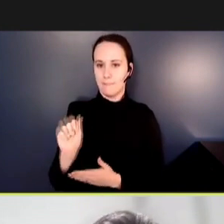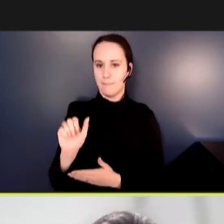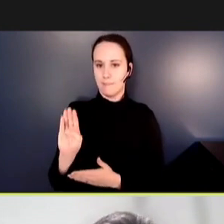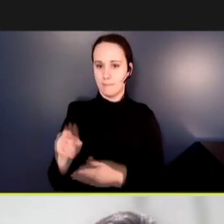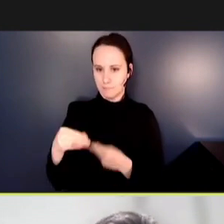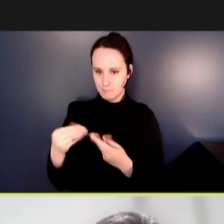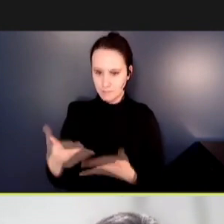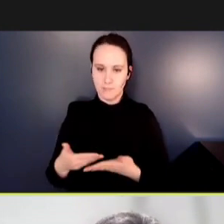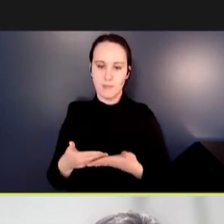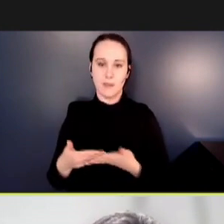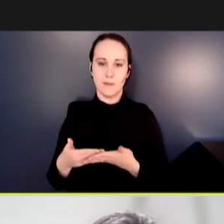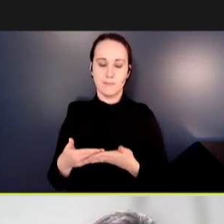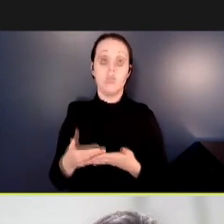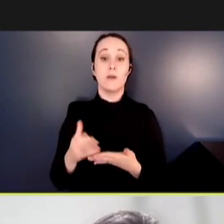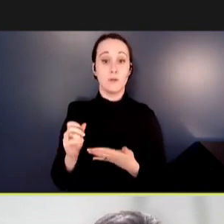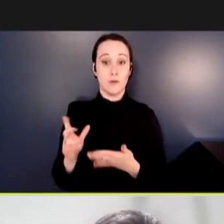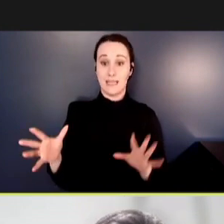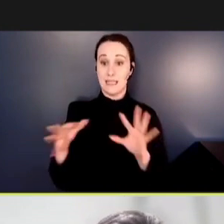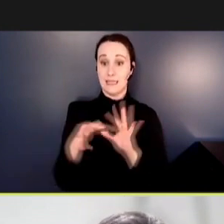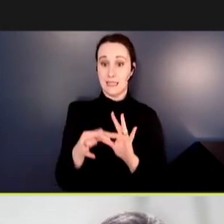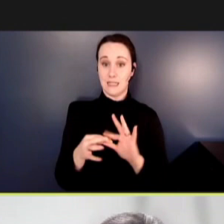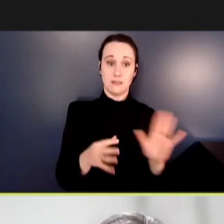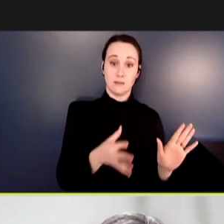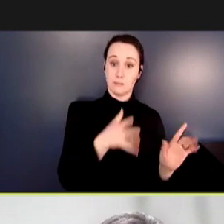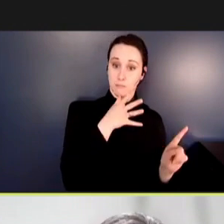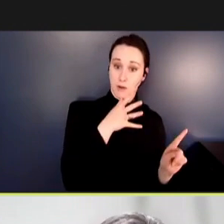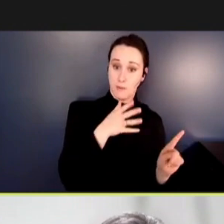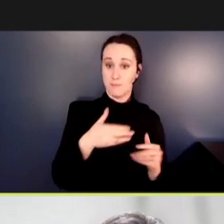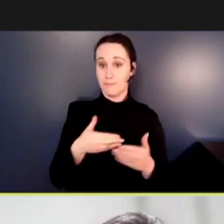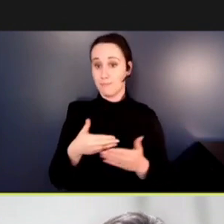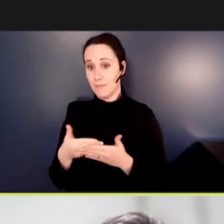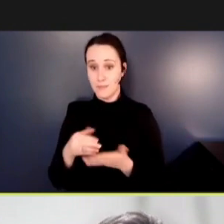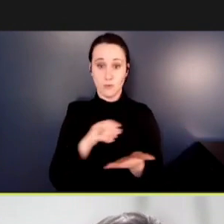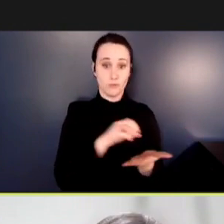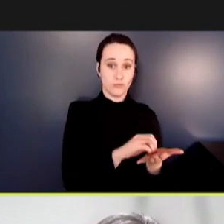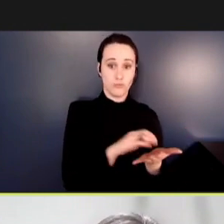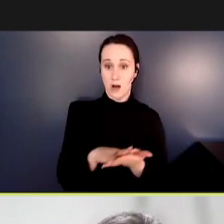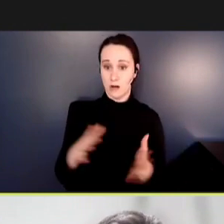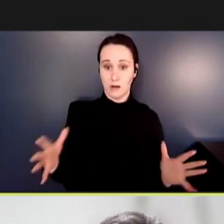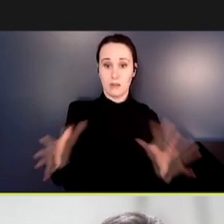the maternal and infant records continues to be also a challenge even if we have electronic